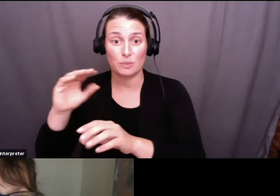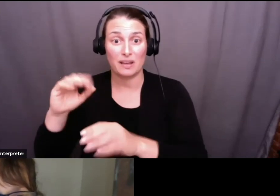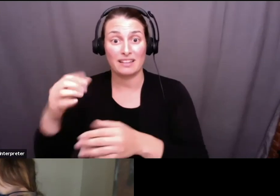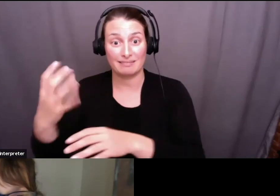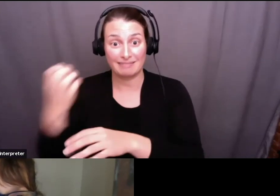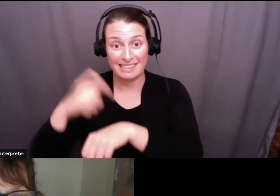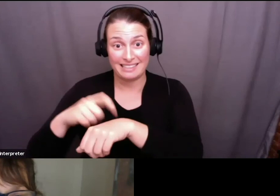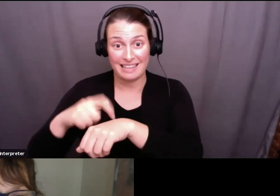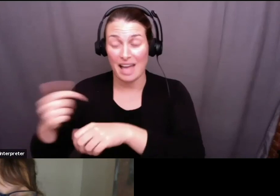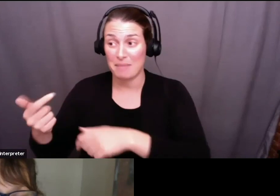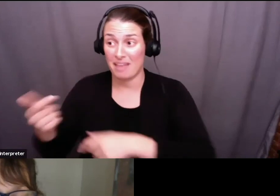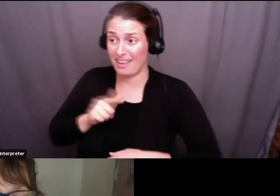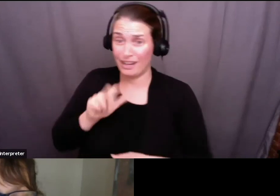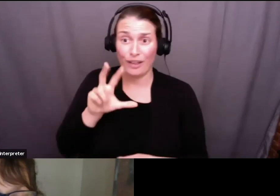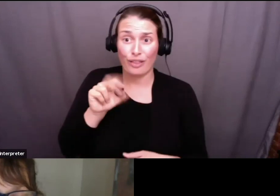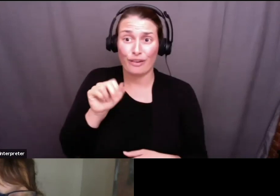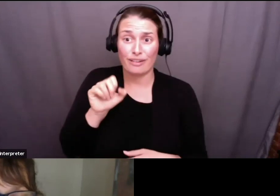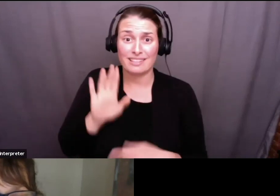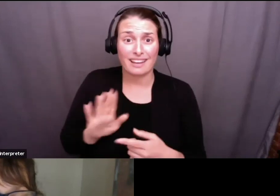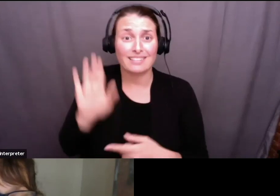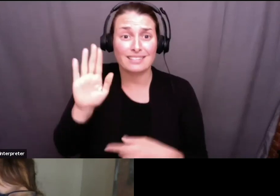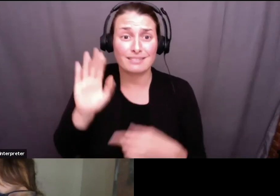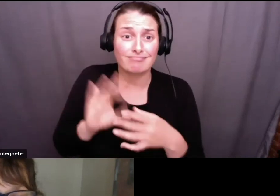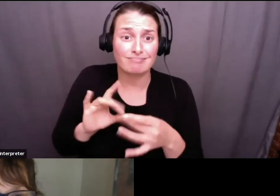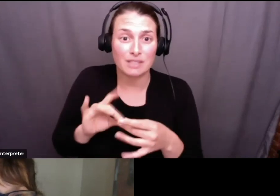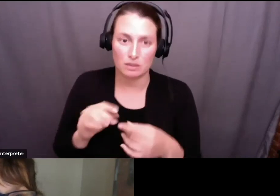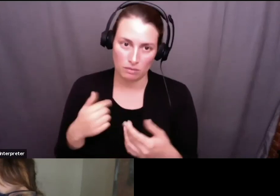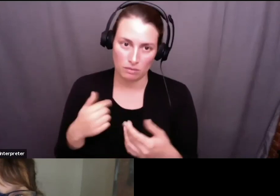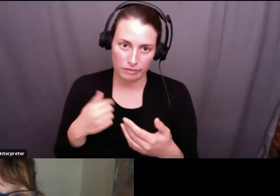seconds to say our piece, which means we can’t comment on everything. And that’s why I’d